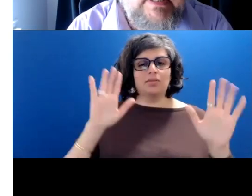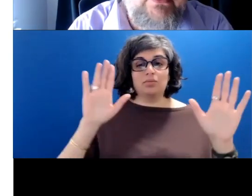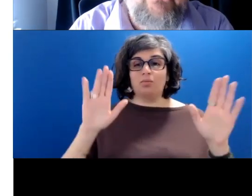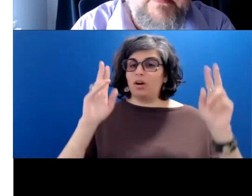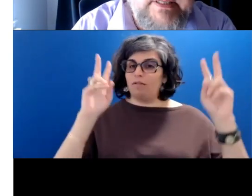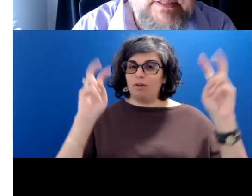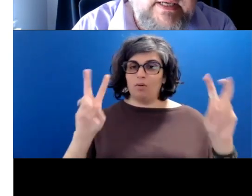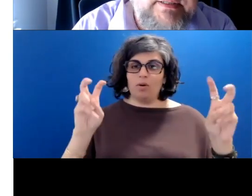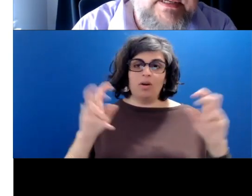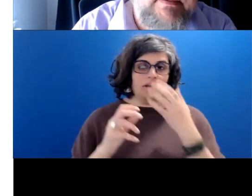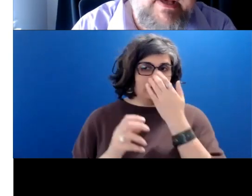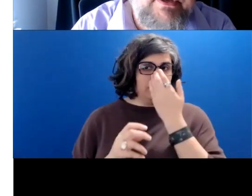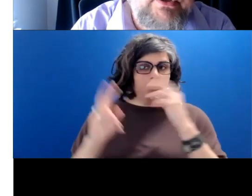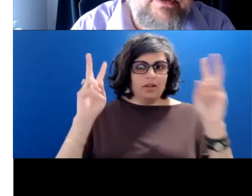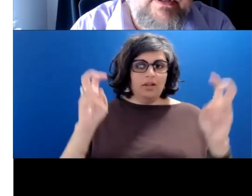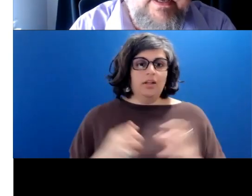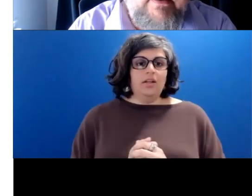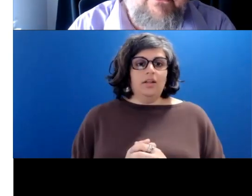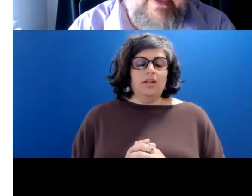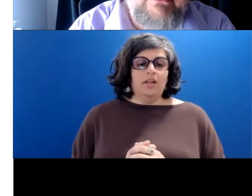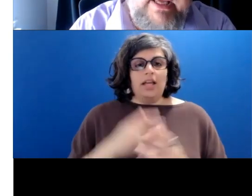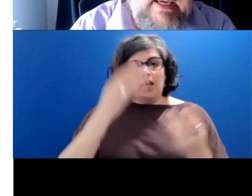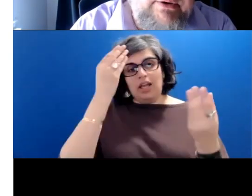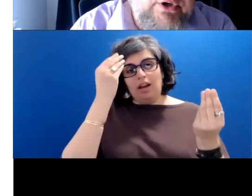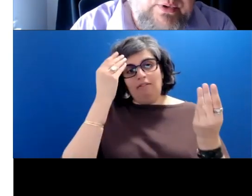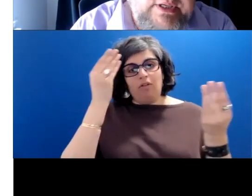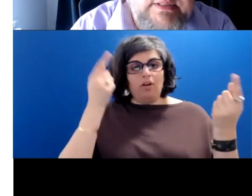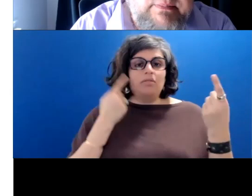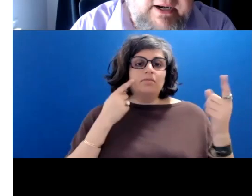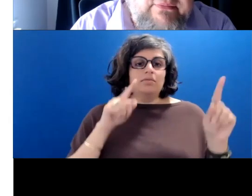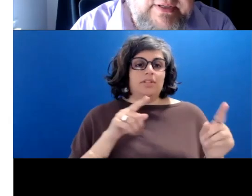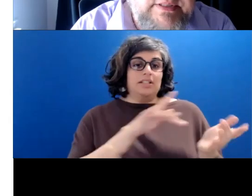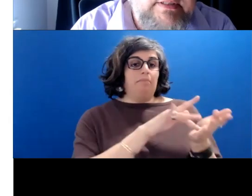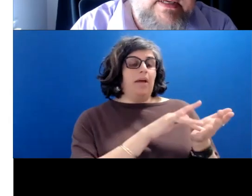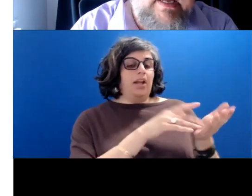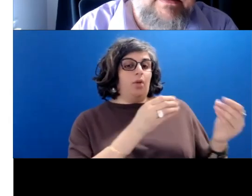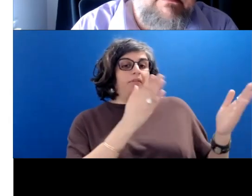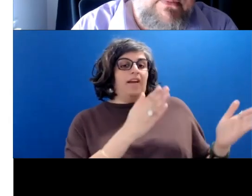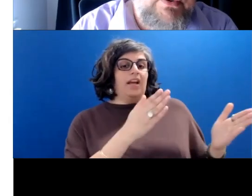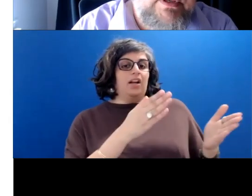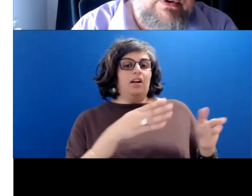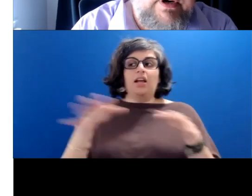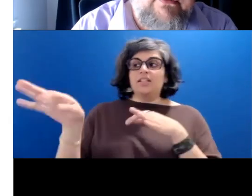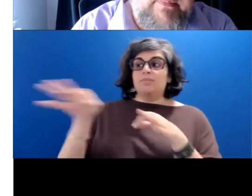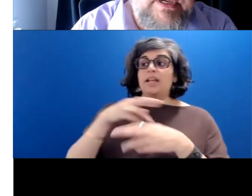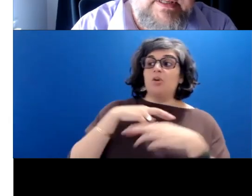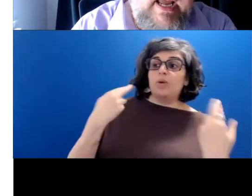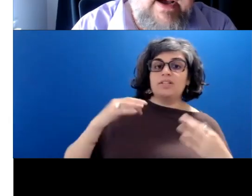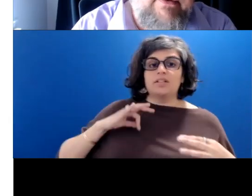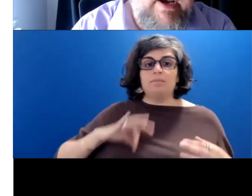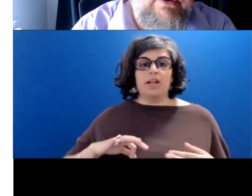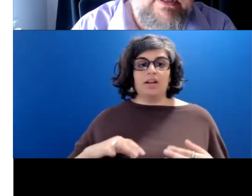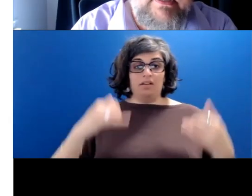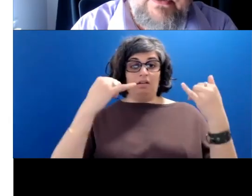She says, "Informed consent is a medical provider laying out your risks and benefits, and the most current information they have about